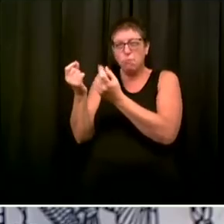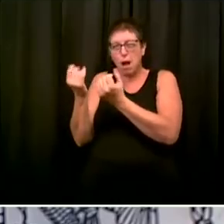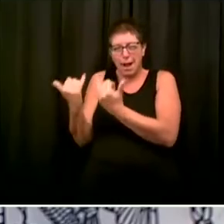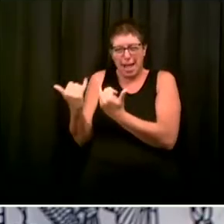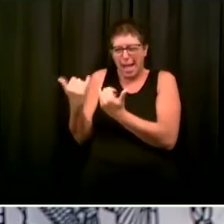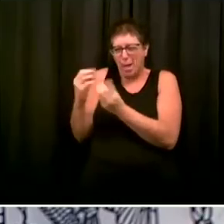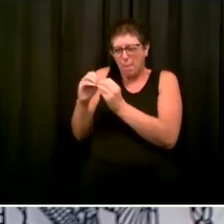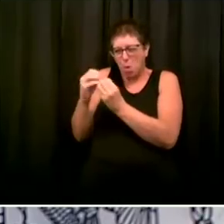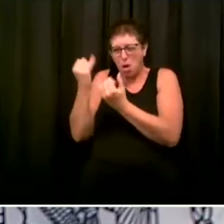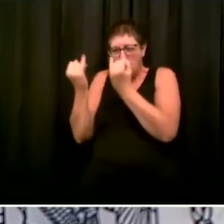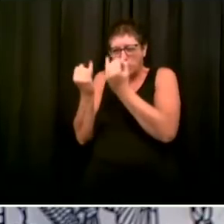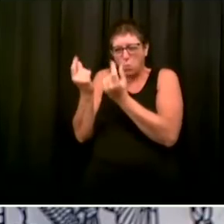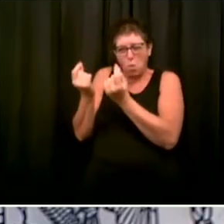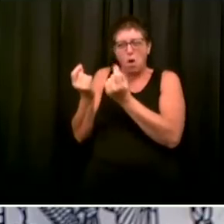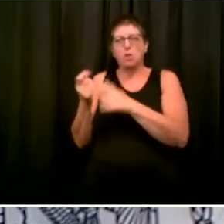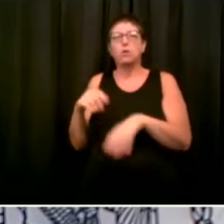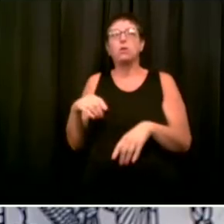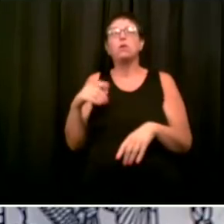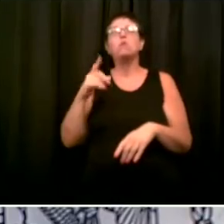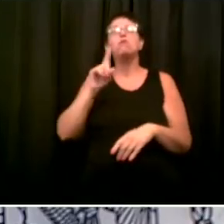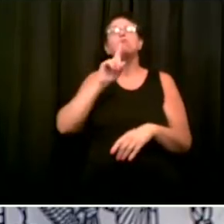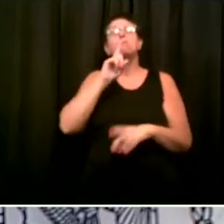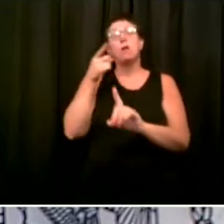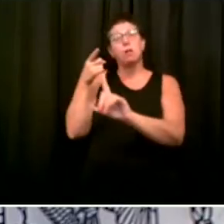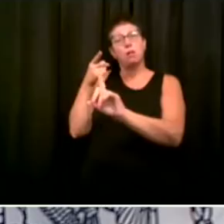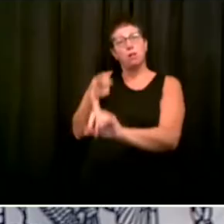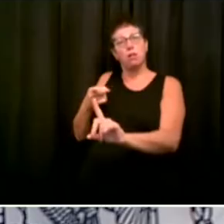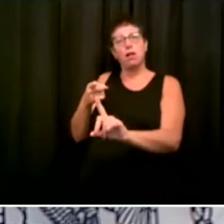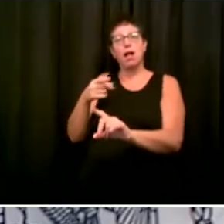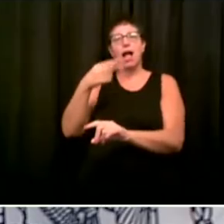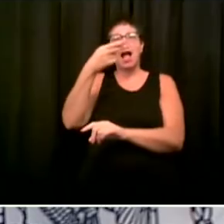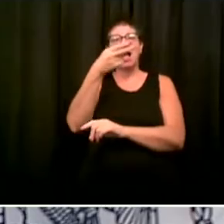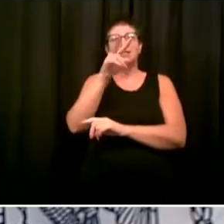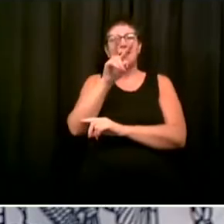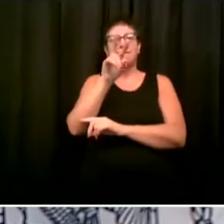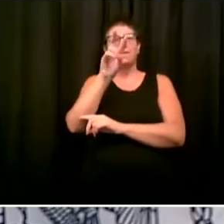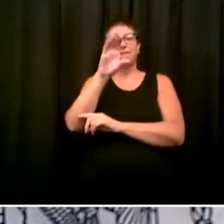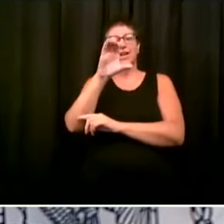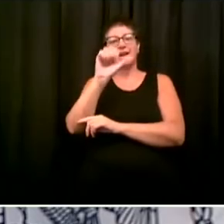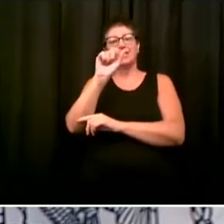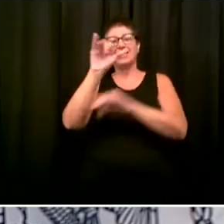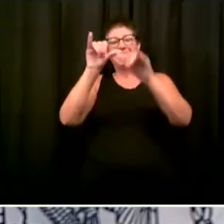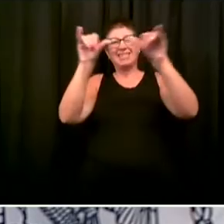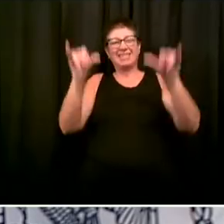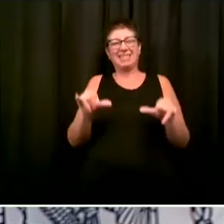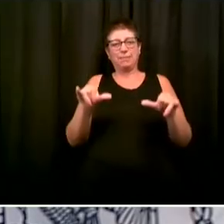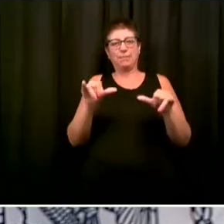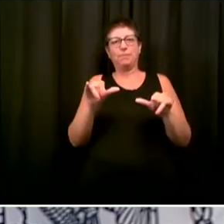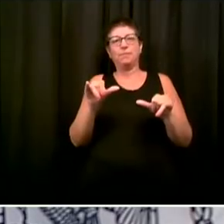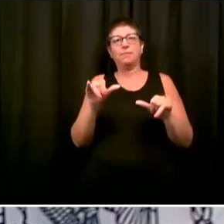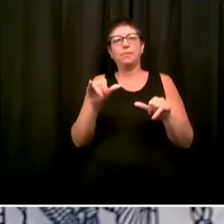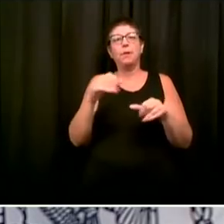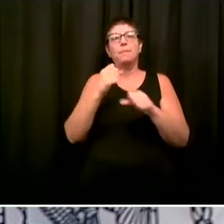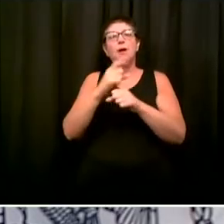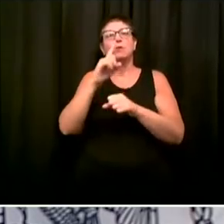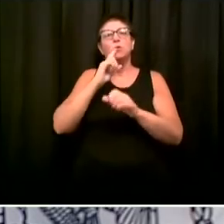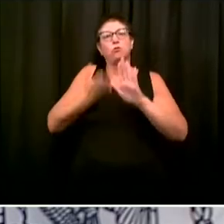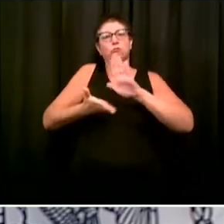TO LOOK AT THAT, BASICALLY, AGN,AI IT IS LOOKING AT